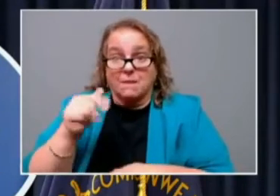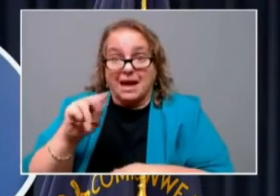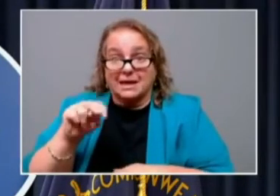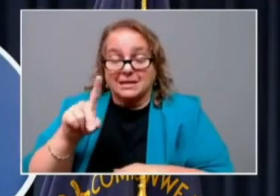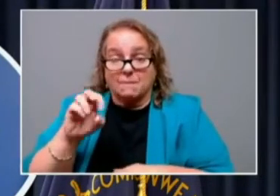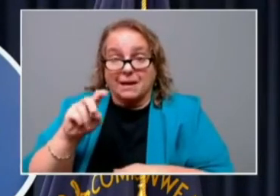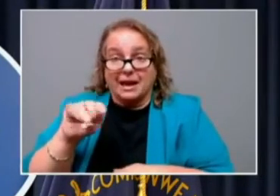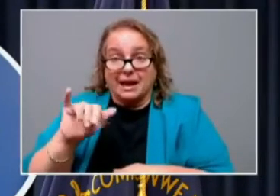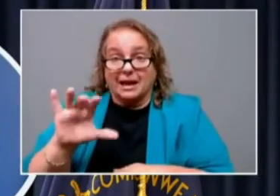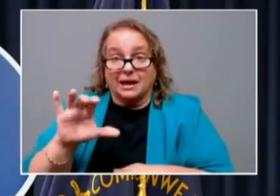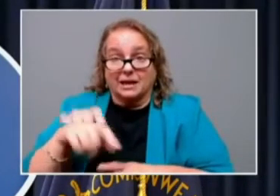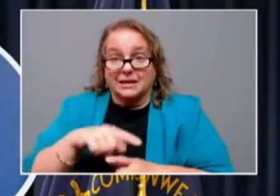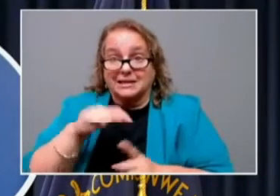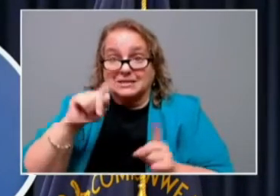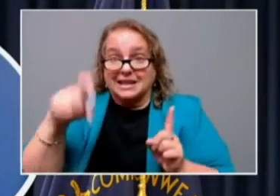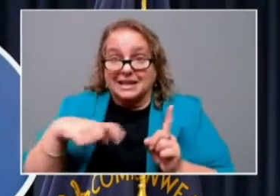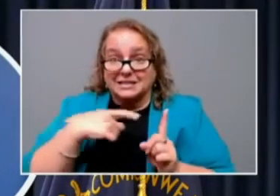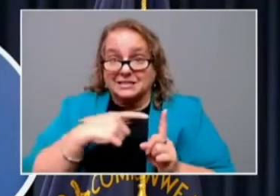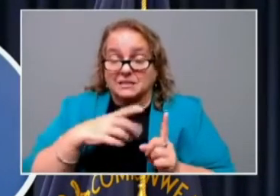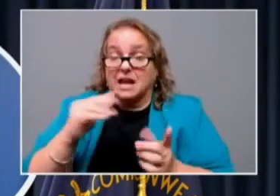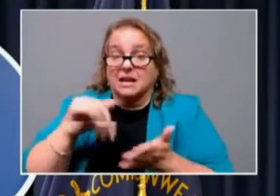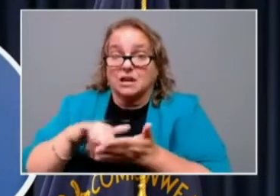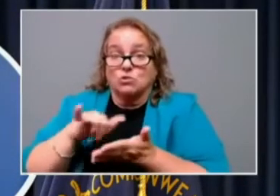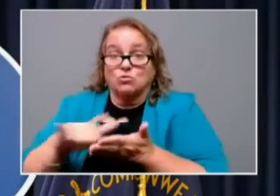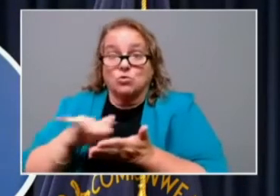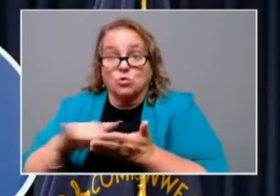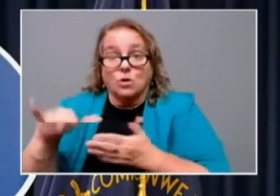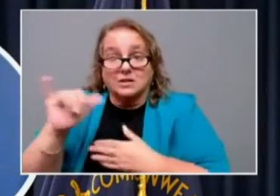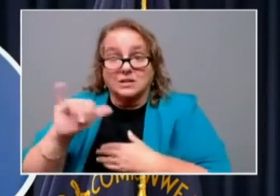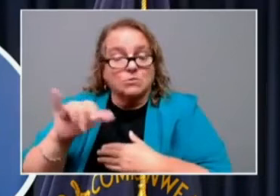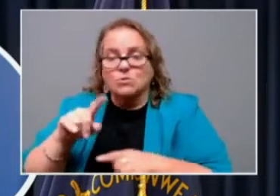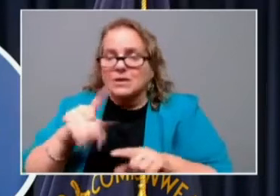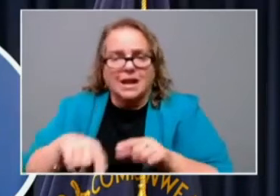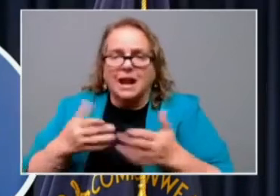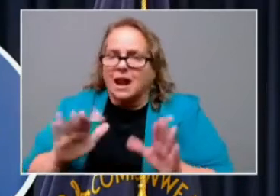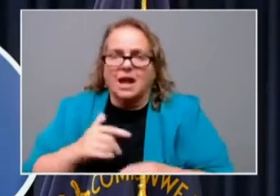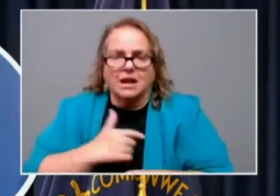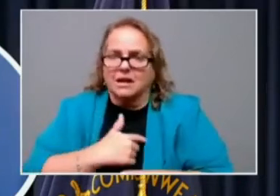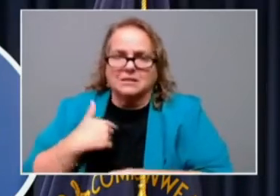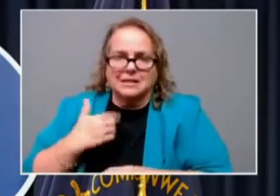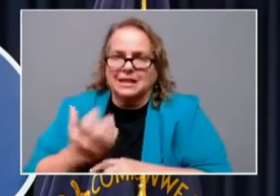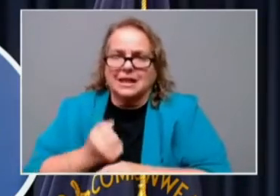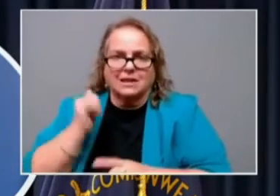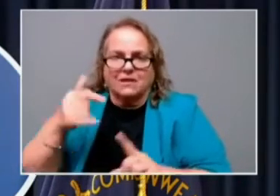on in in new york. Um Can't let ourselves get there. I was so proud. I